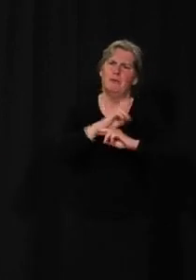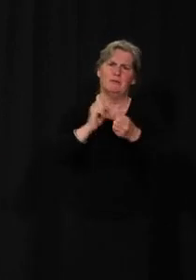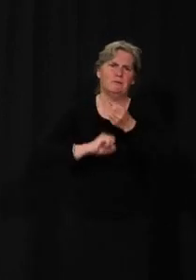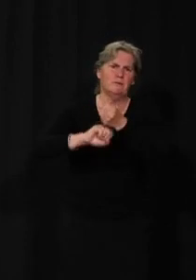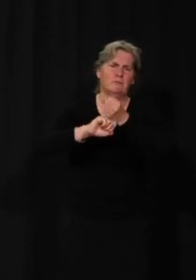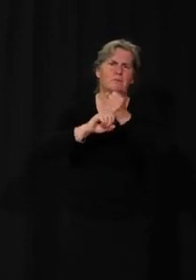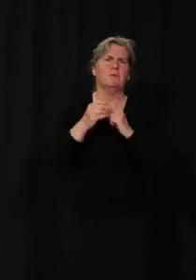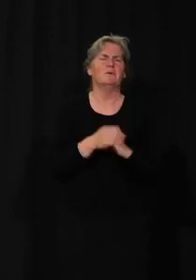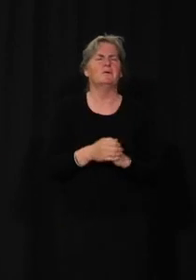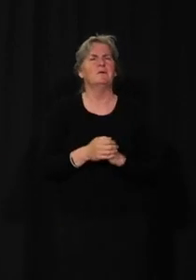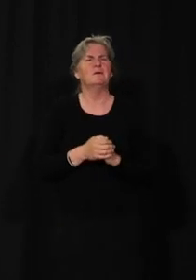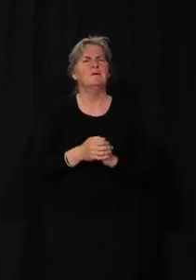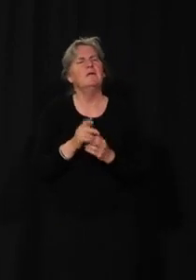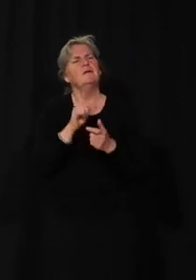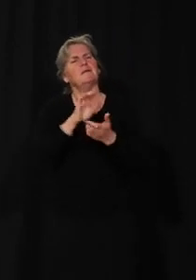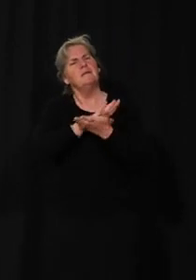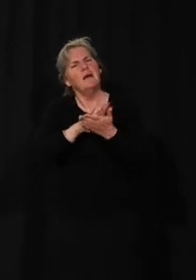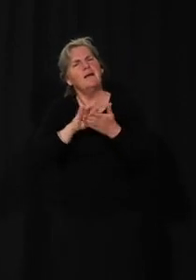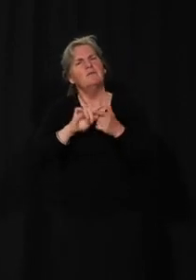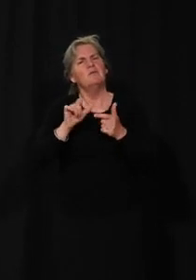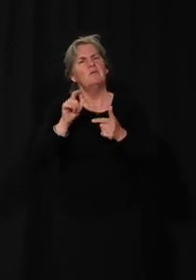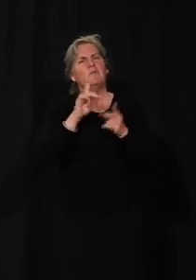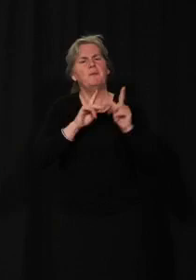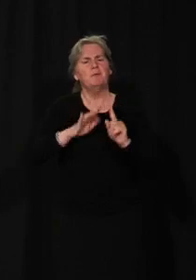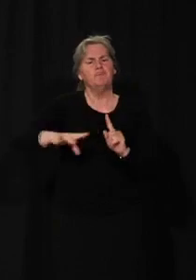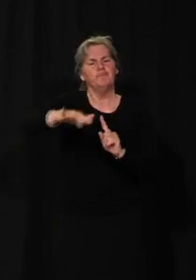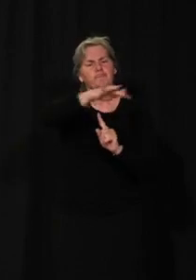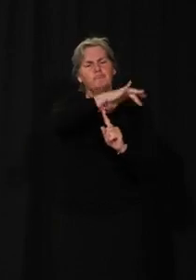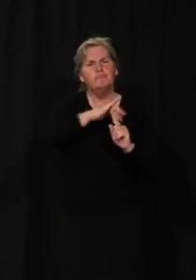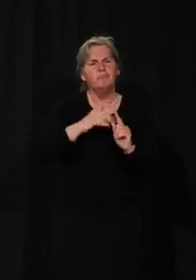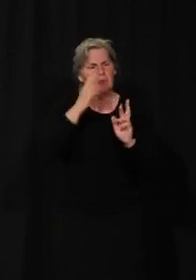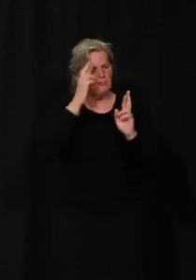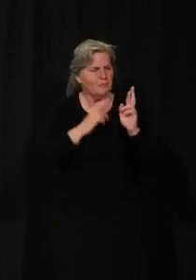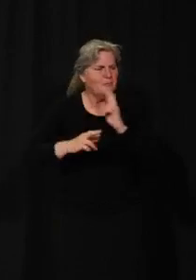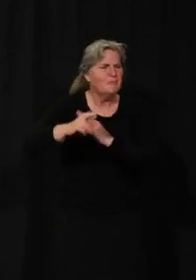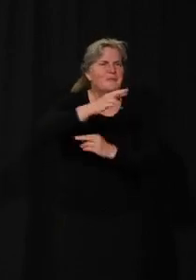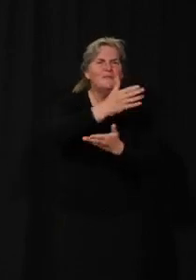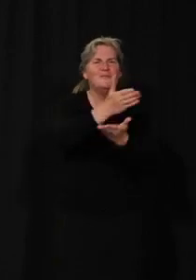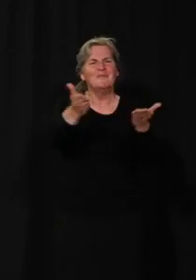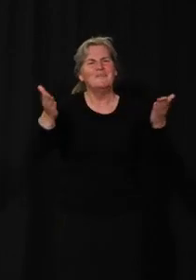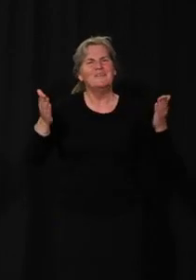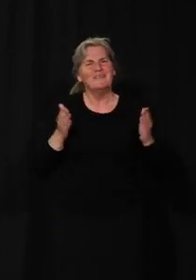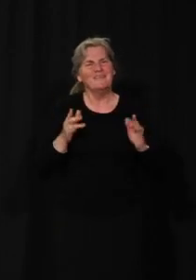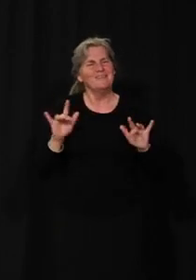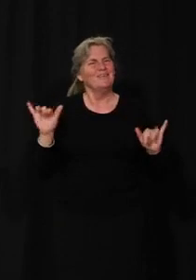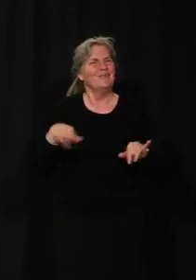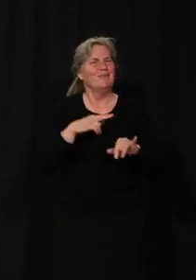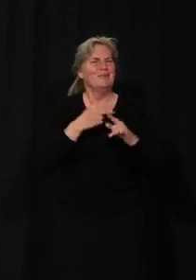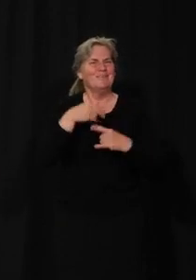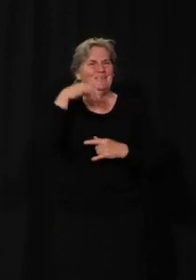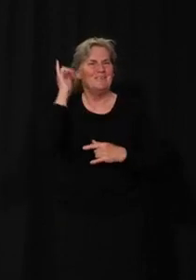of the people around you. Respect your neighbours as we always do as Yukoners. Continue to check in on loved